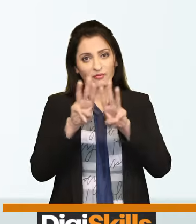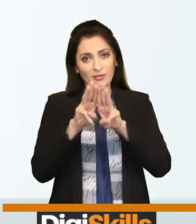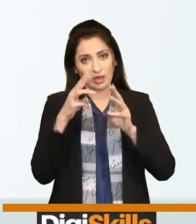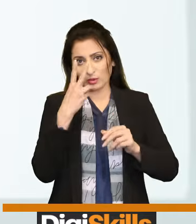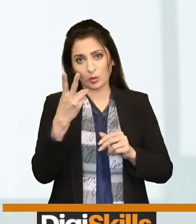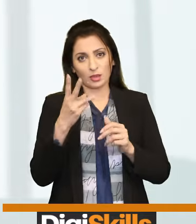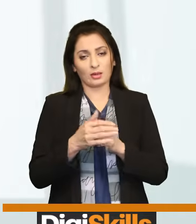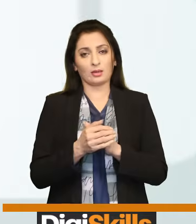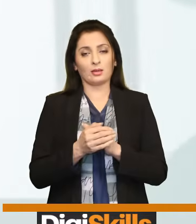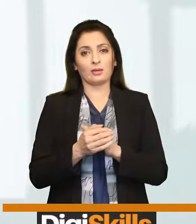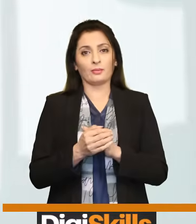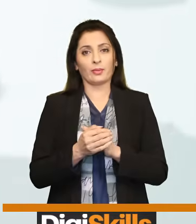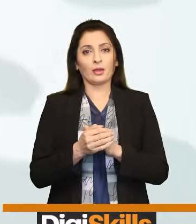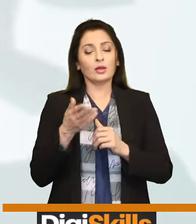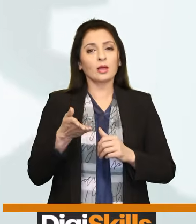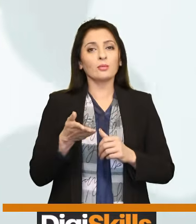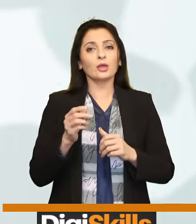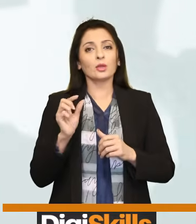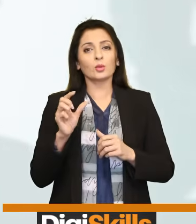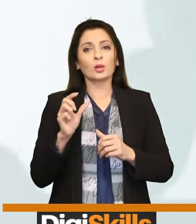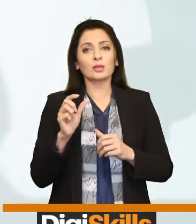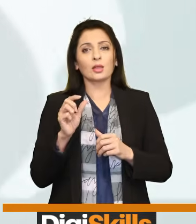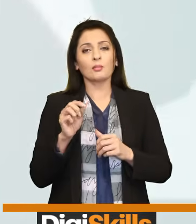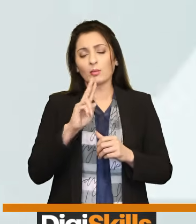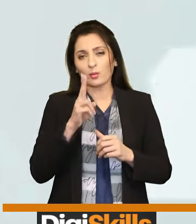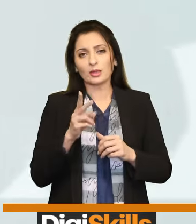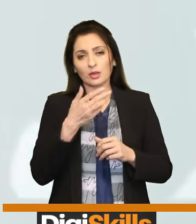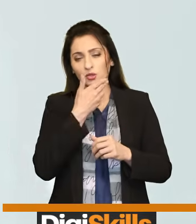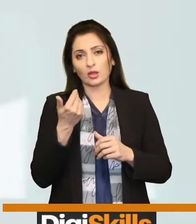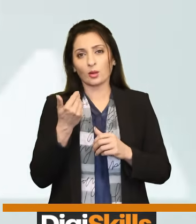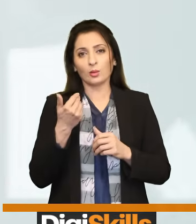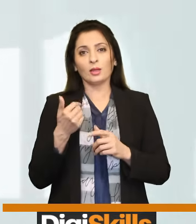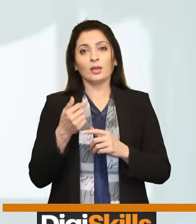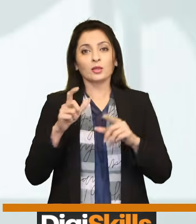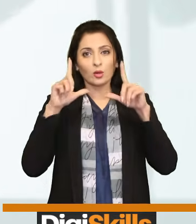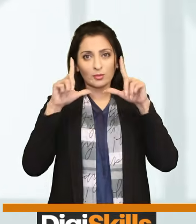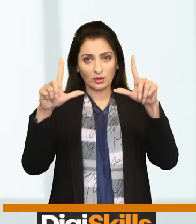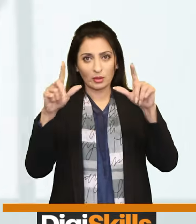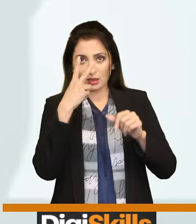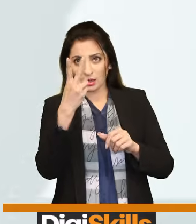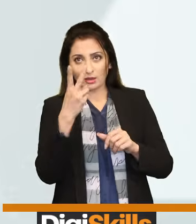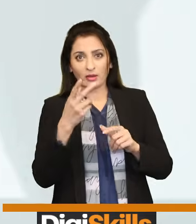And I would like to give a little notice here about what you are about to see on the screen.